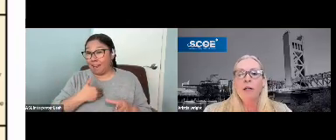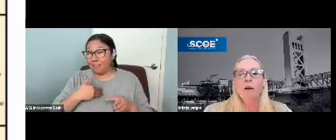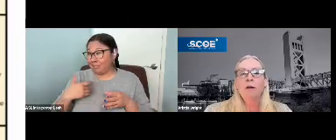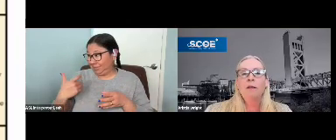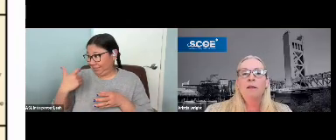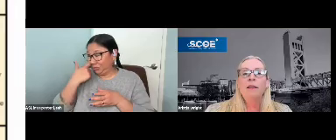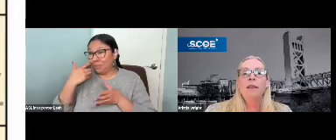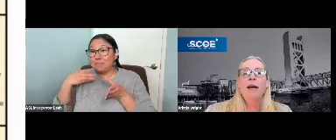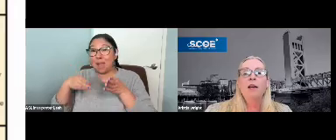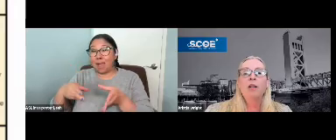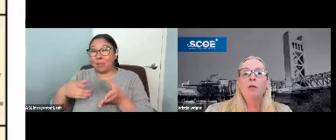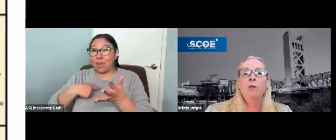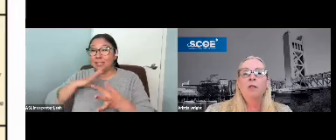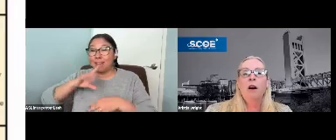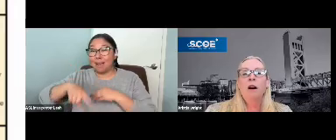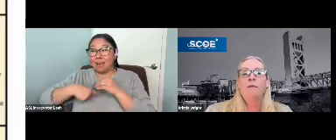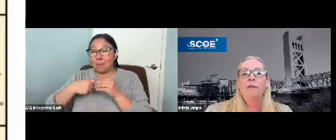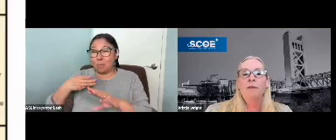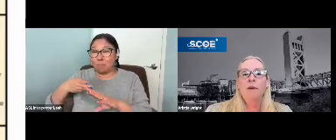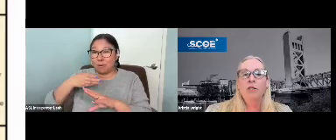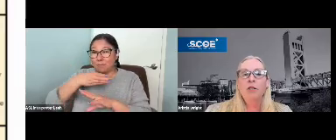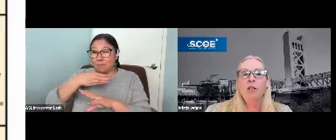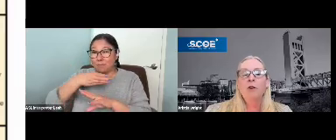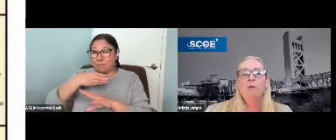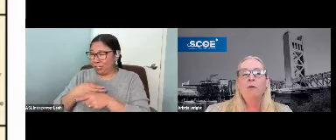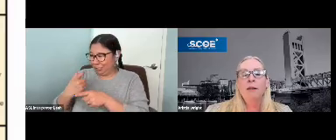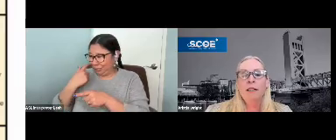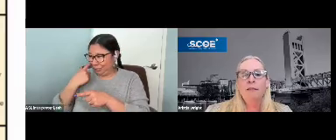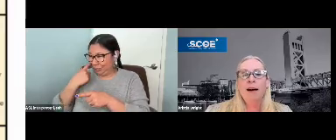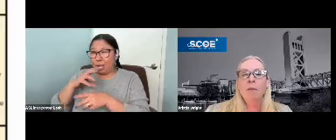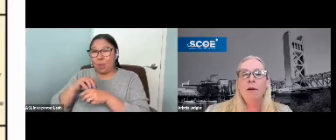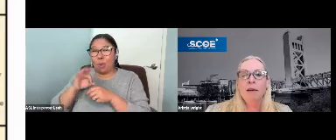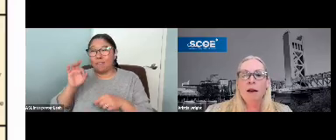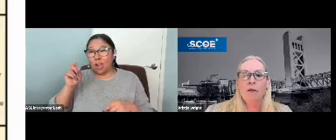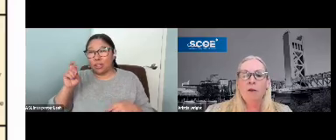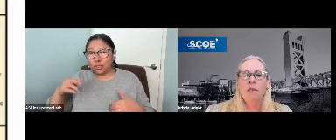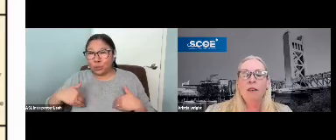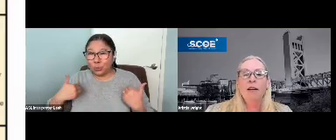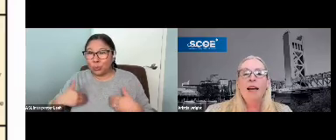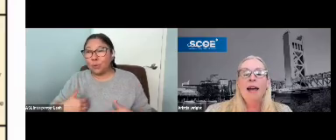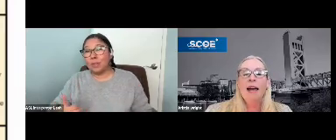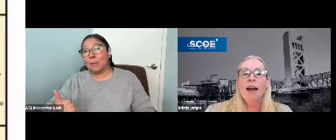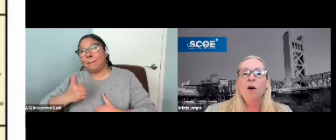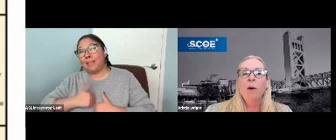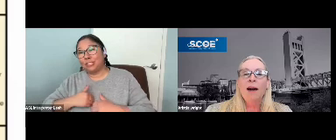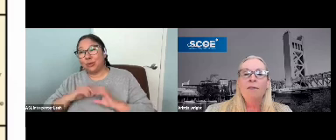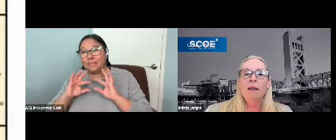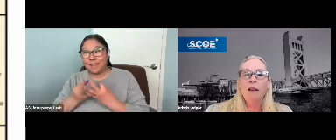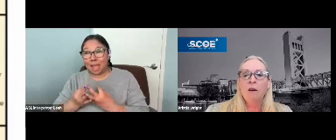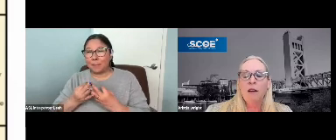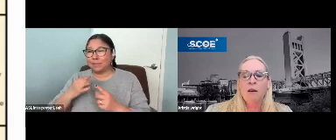earlier that includes our foster youth, military families, and others. And now we have in yellow